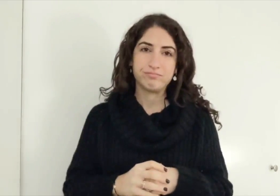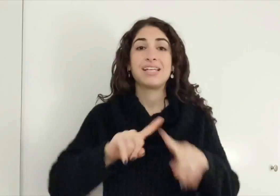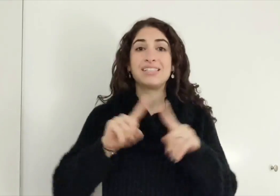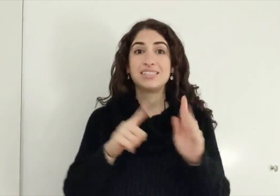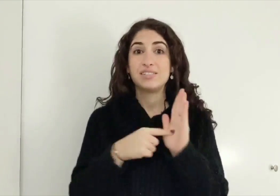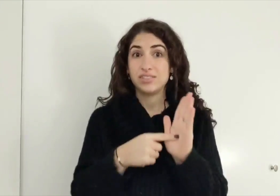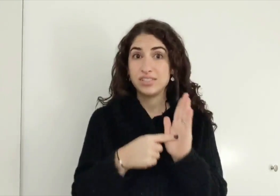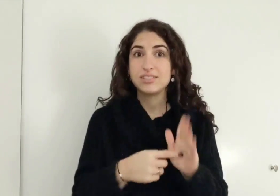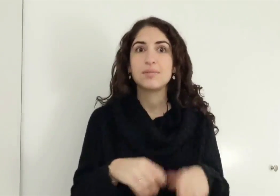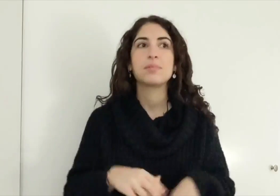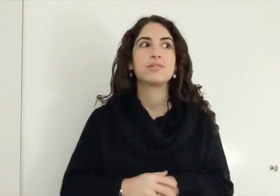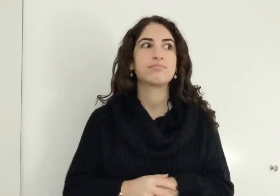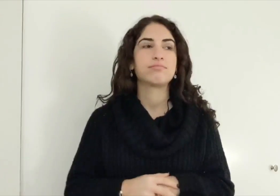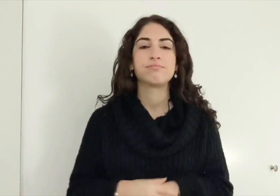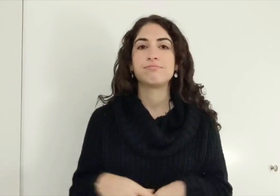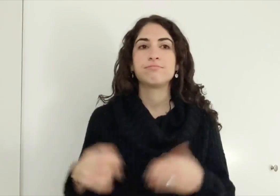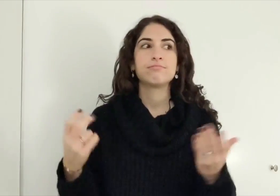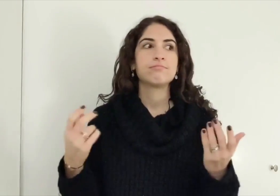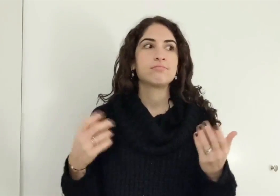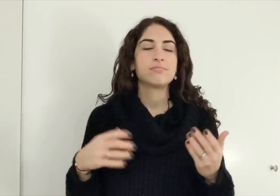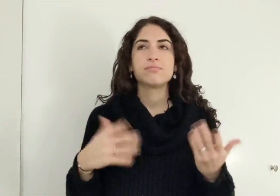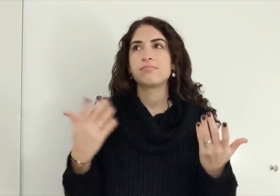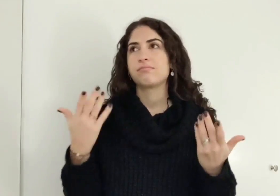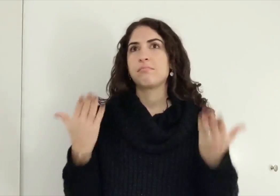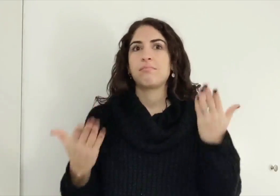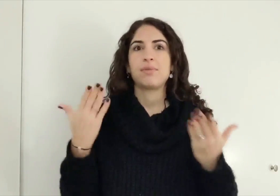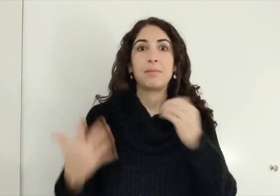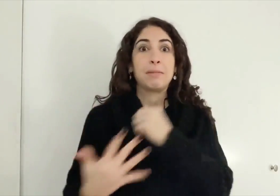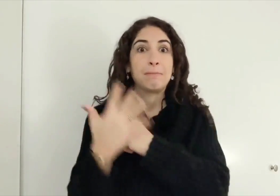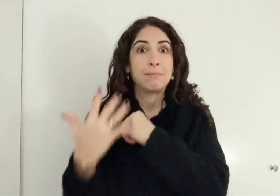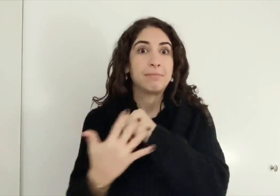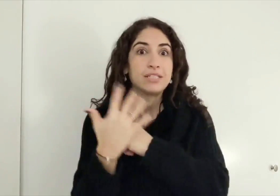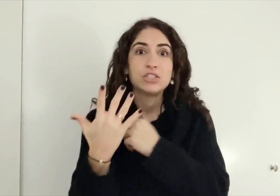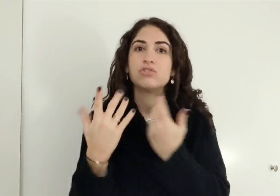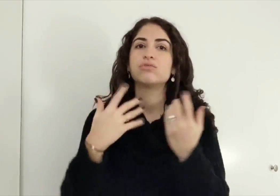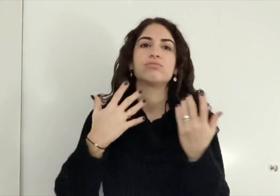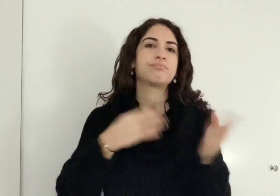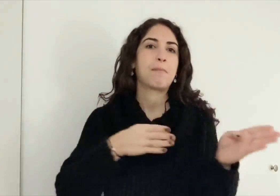A different example, maybe the beach...